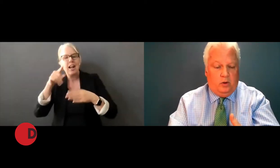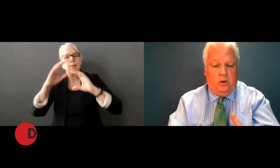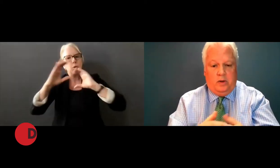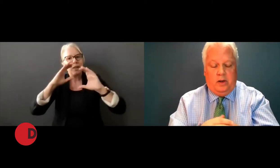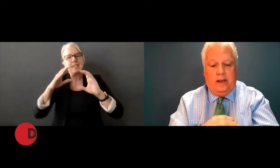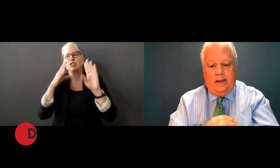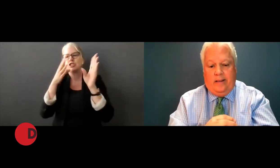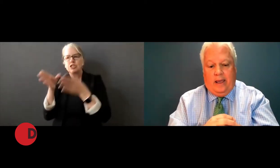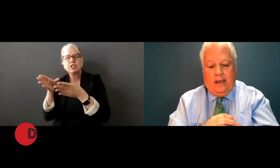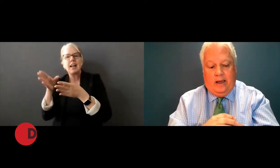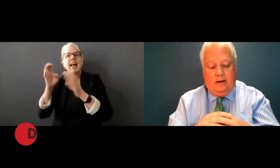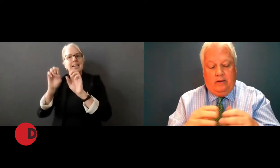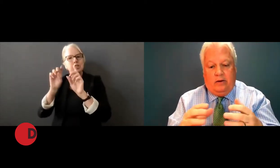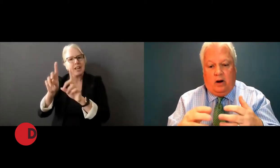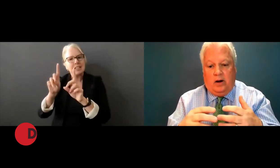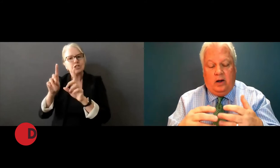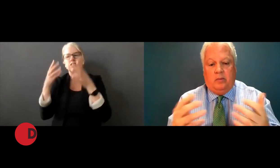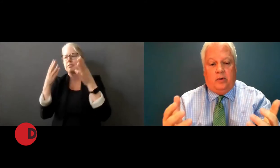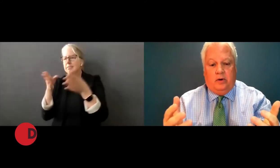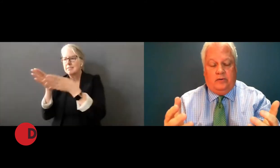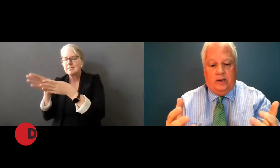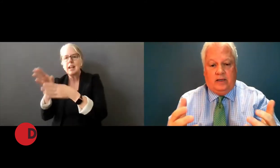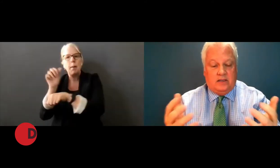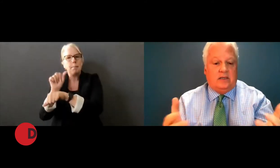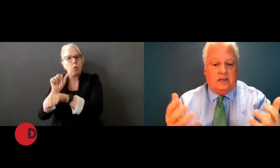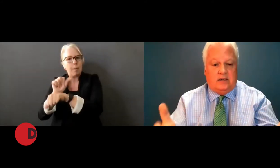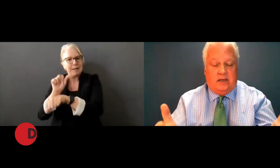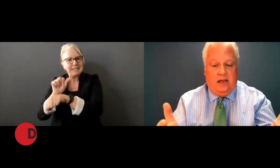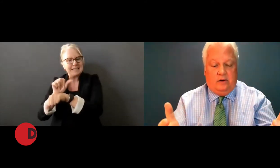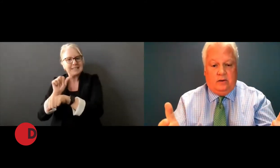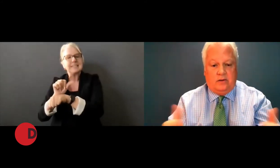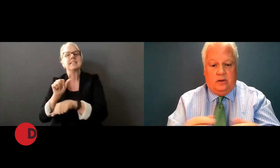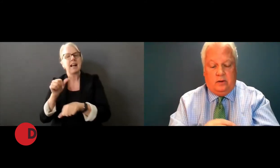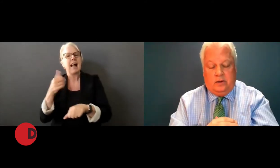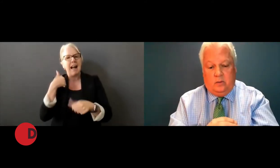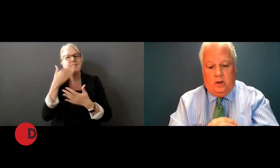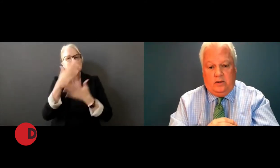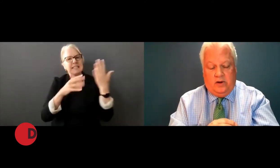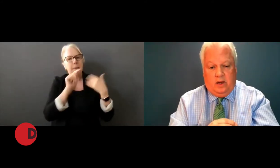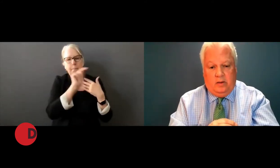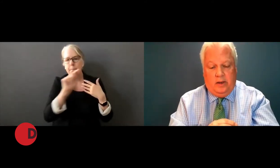we looked at communications, education, employment ...